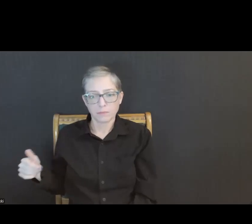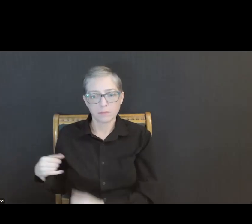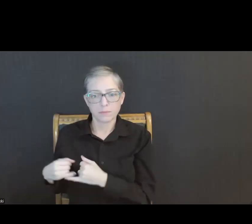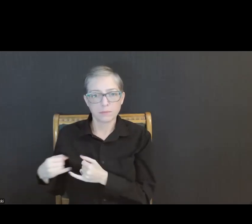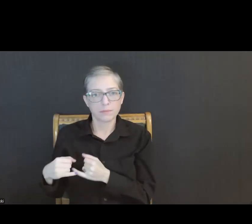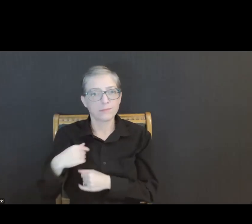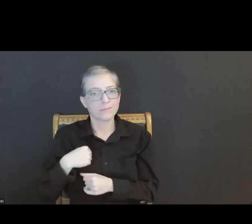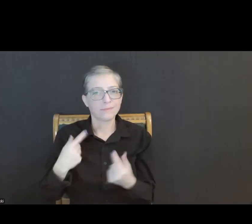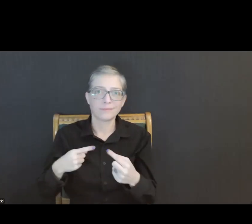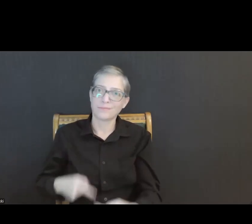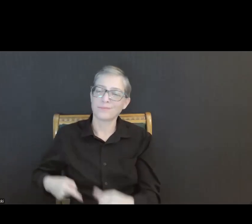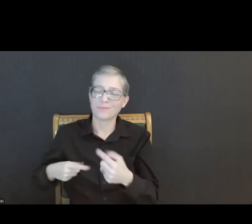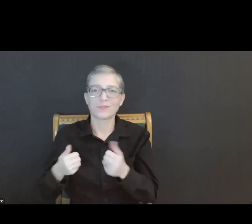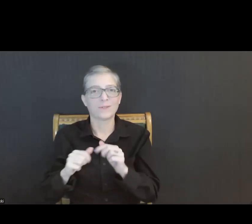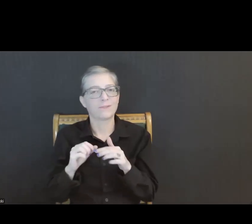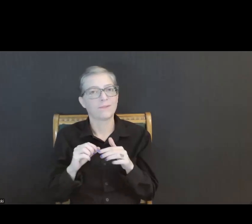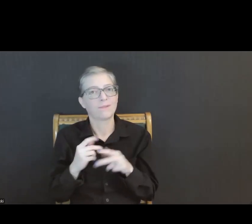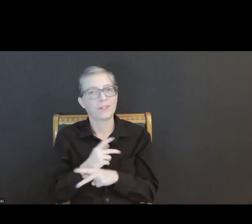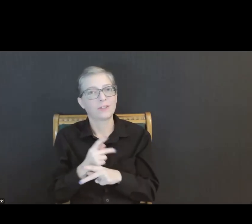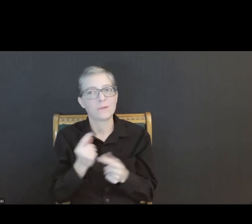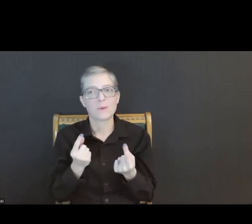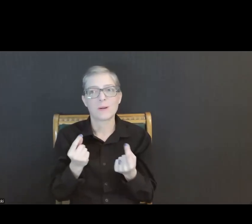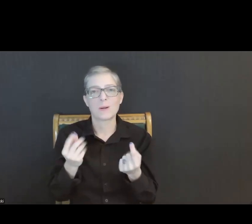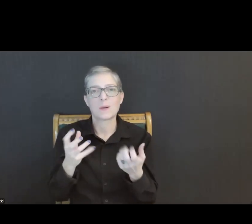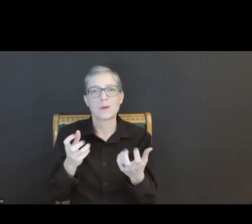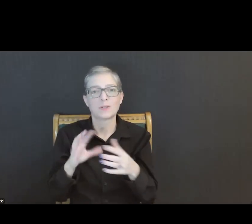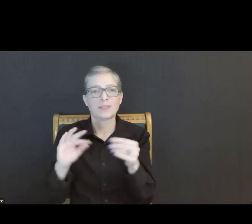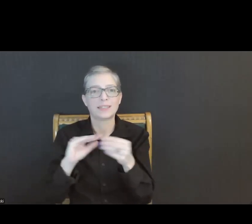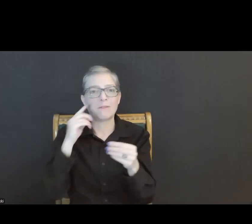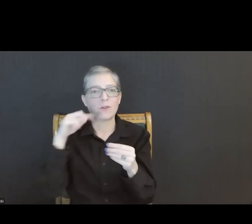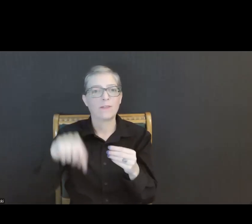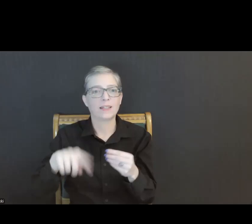figure out what I wanted to say for this question um but I do recognize that I should ask y'all